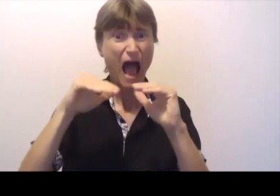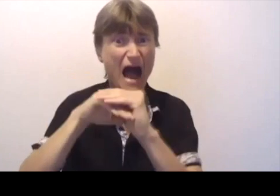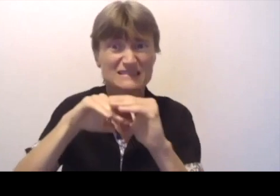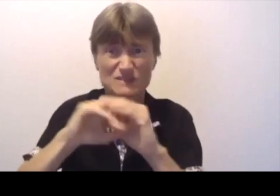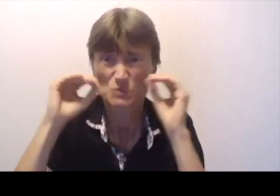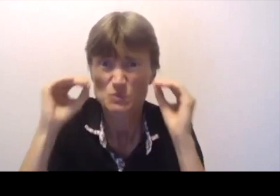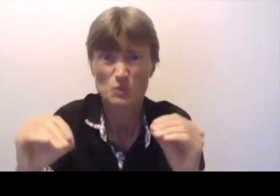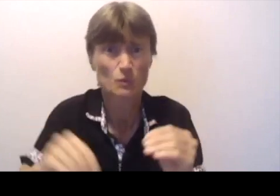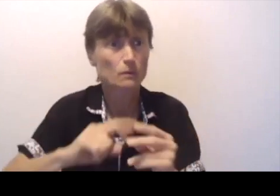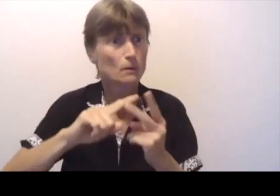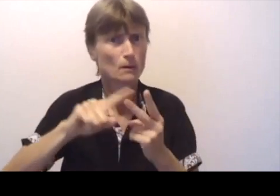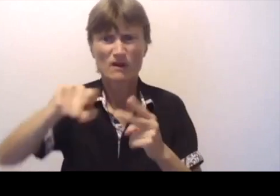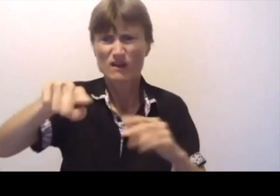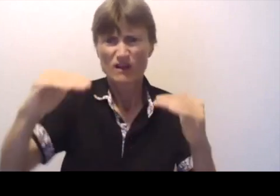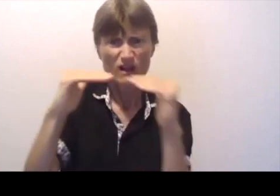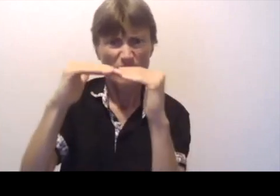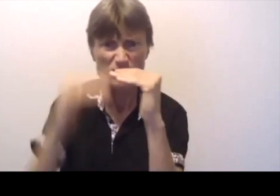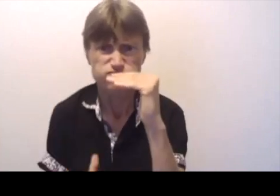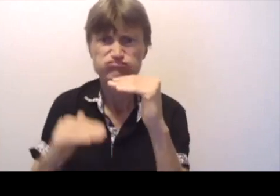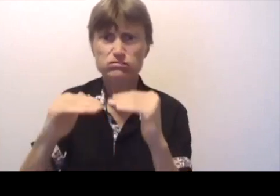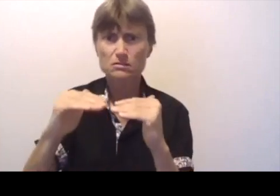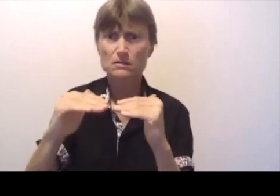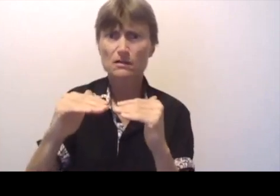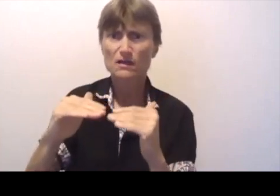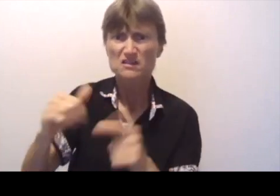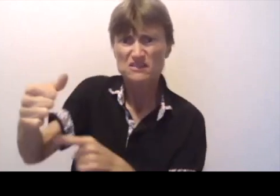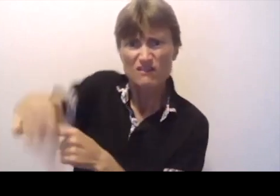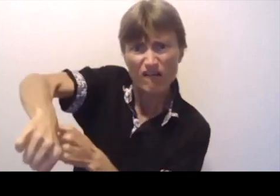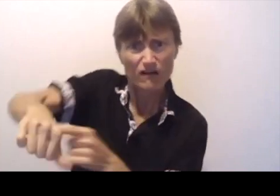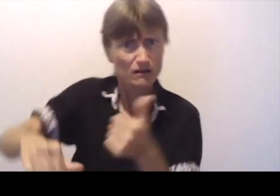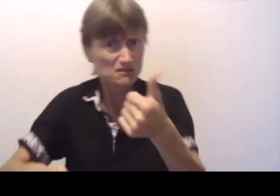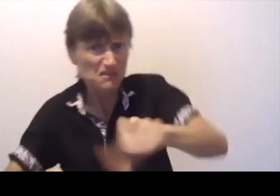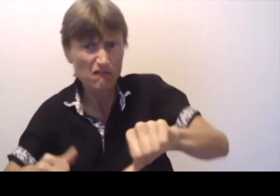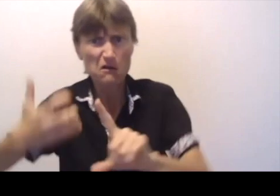to initiate and participate and extend solidarity